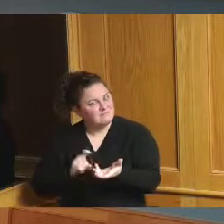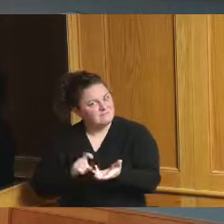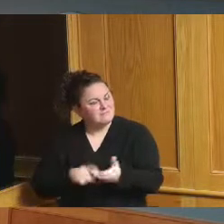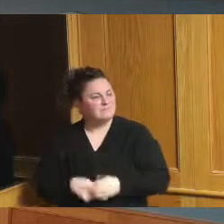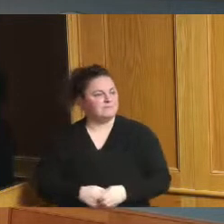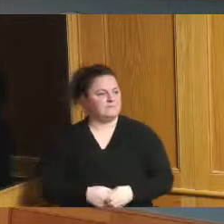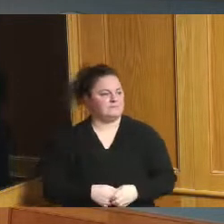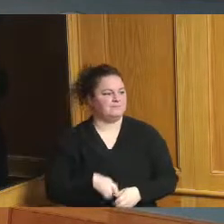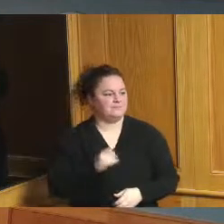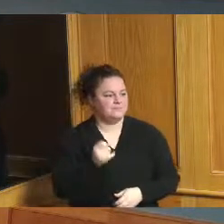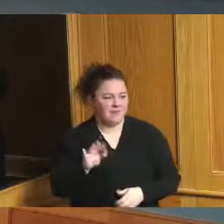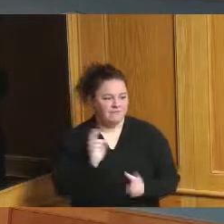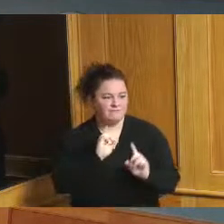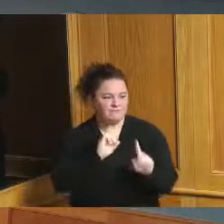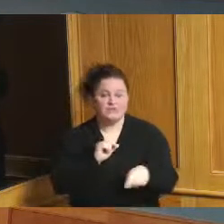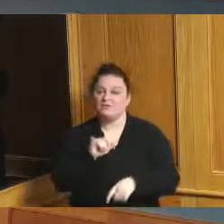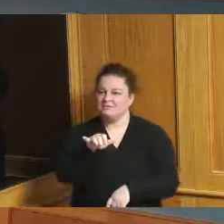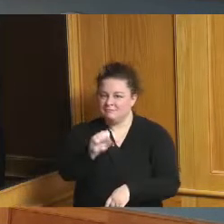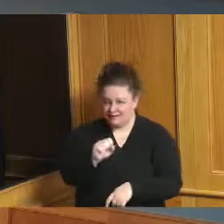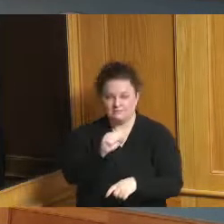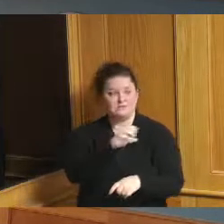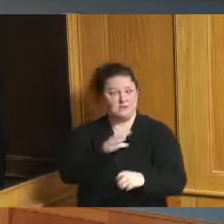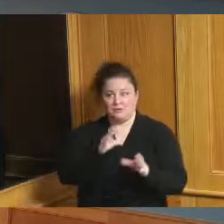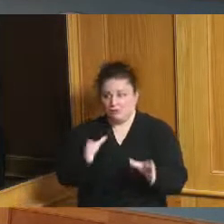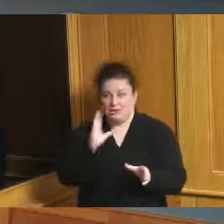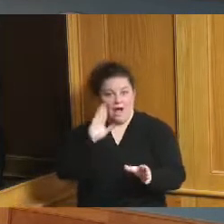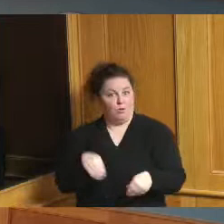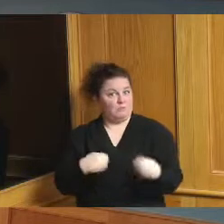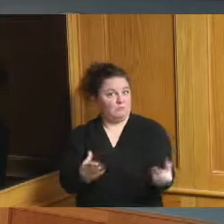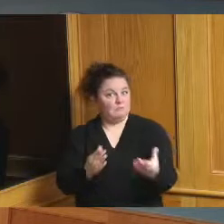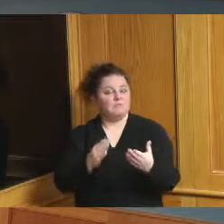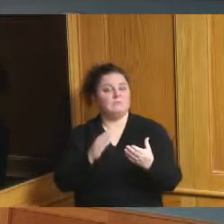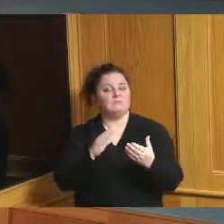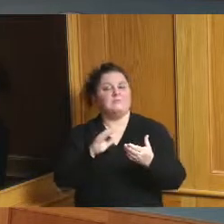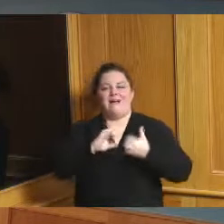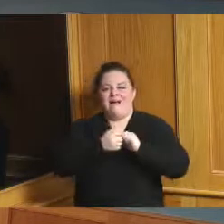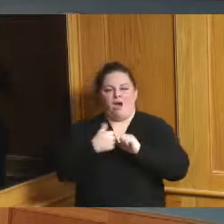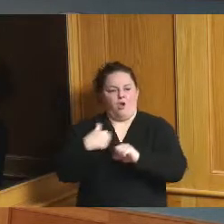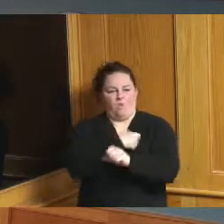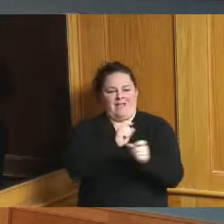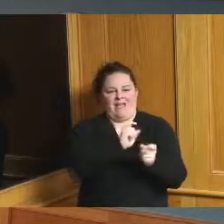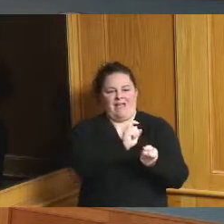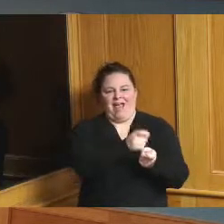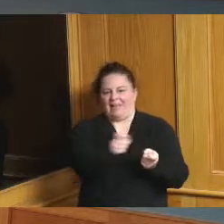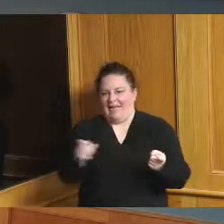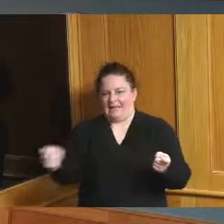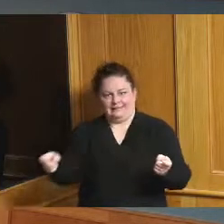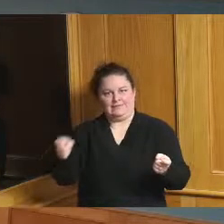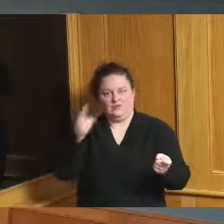report on the mechanism used to allocate the hazard pay the the hazard pay was specifically